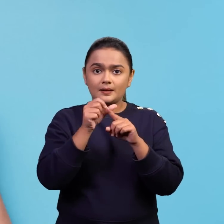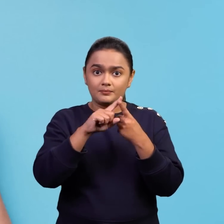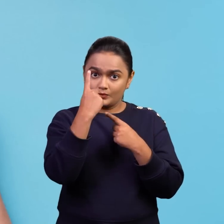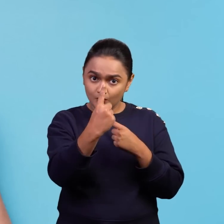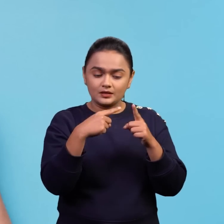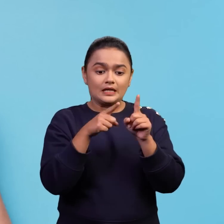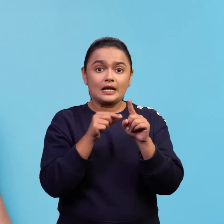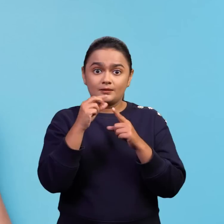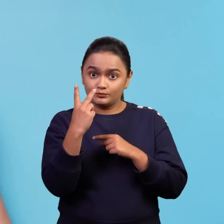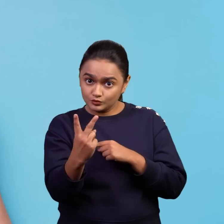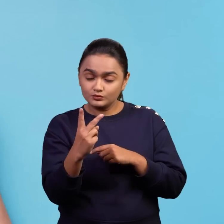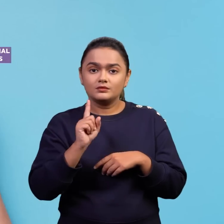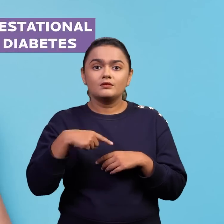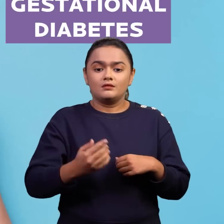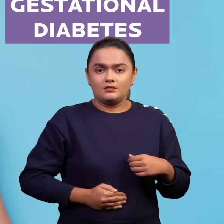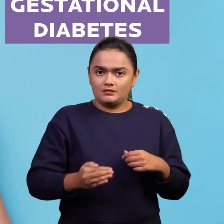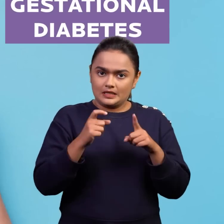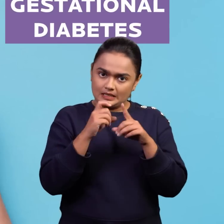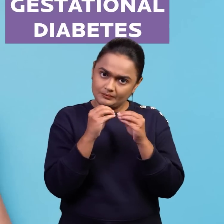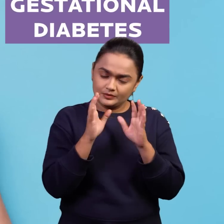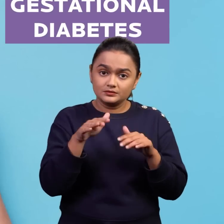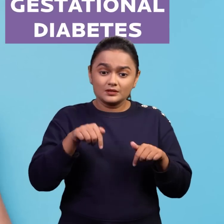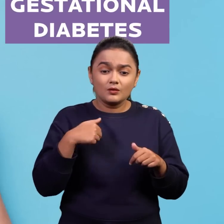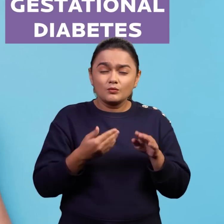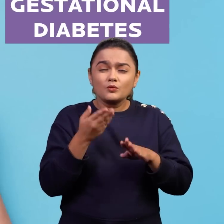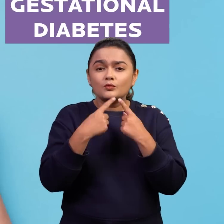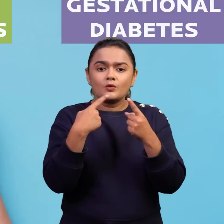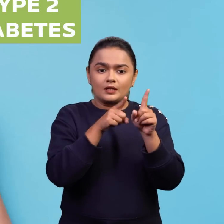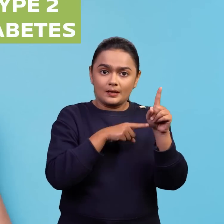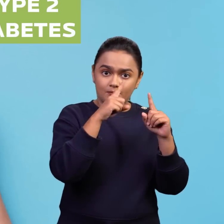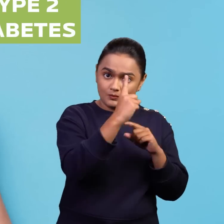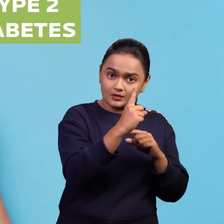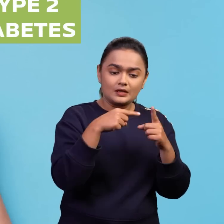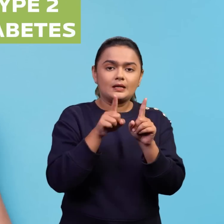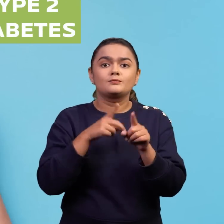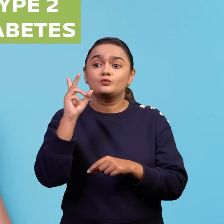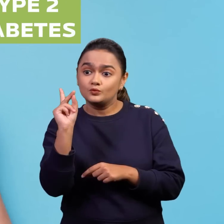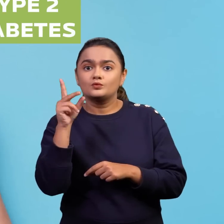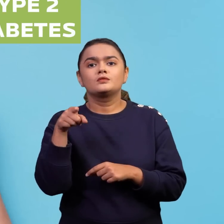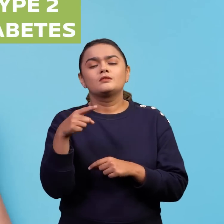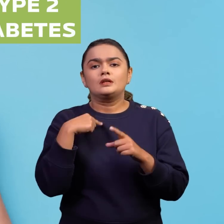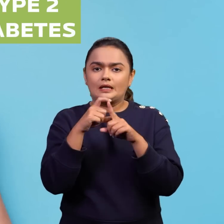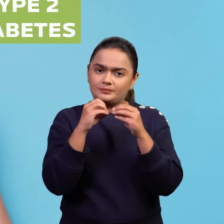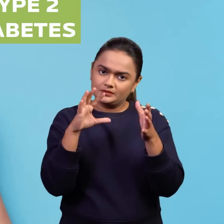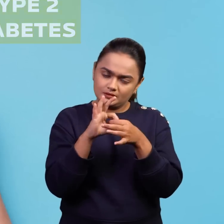Type I, Type II and gestational diabetes. This time, we will mainly discuss Type I and Type II diabetes.